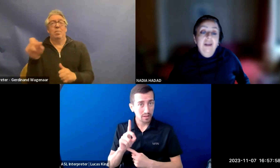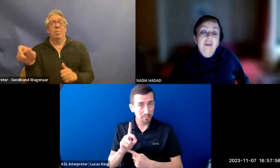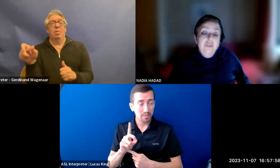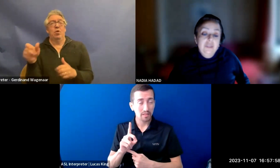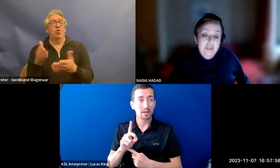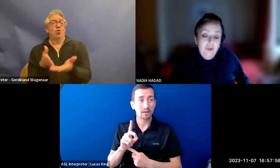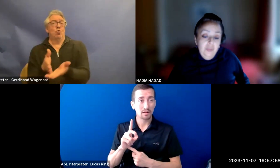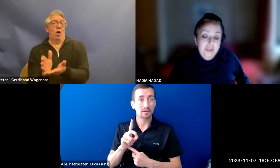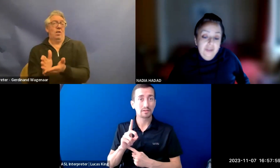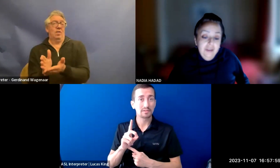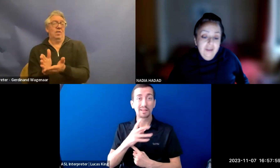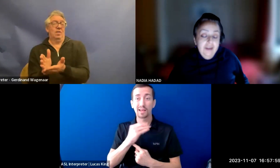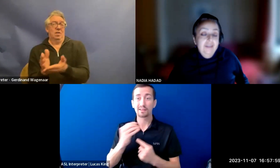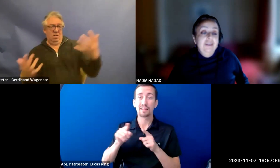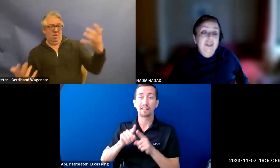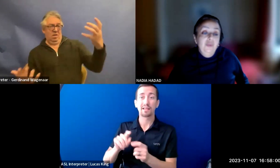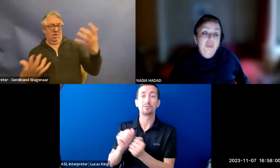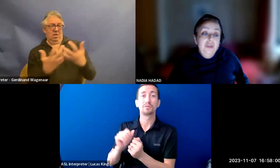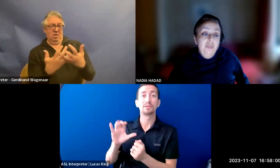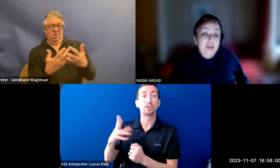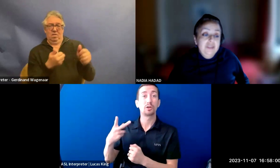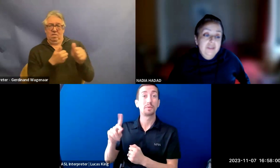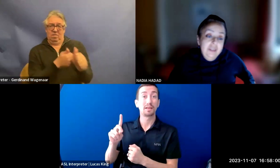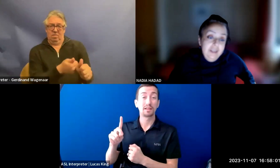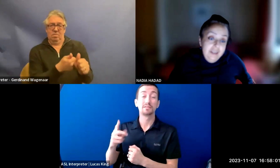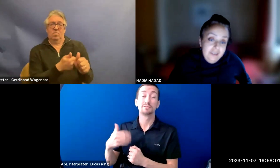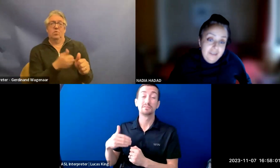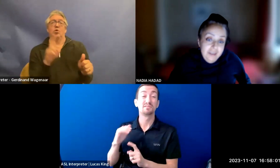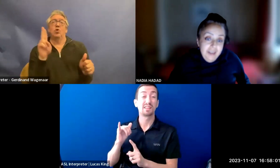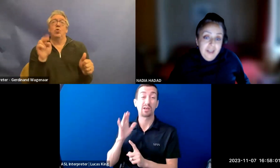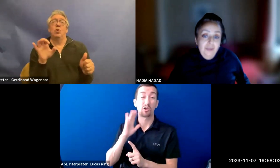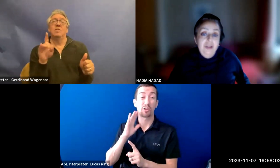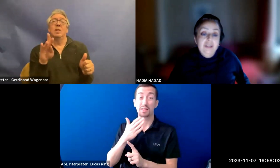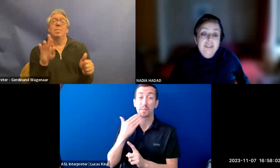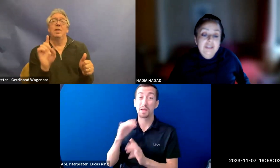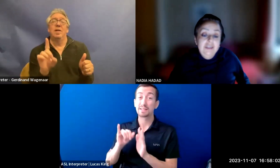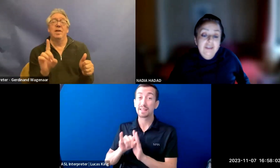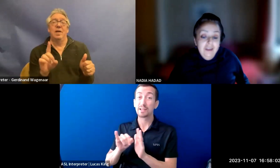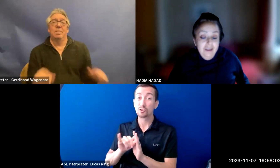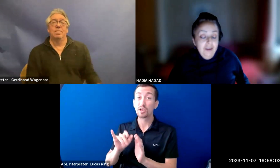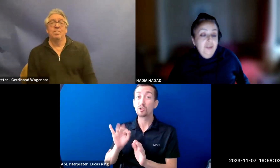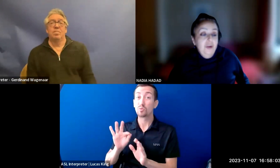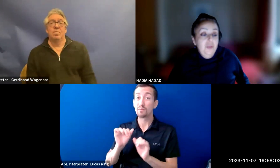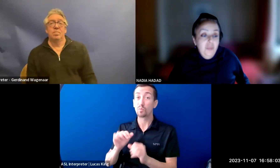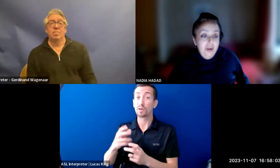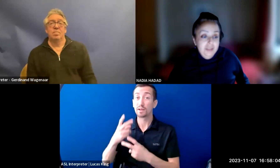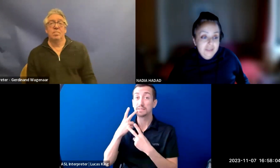and align with the CRPD. It will be the best indicator if you can see the impact